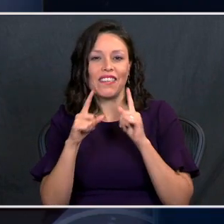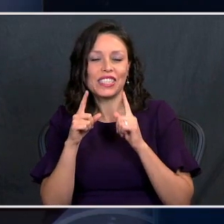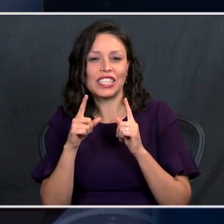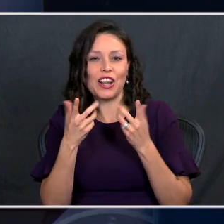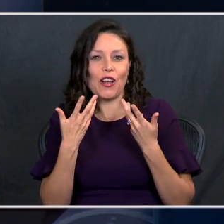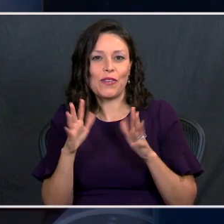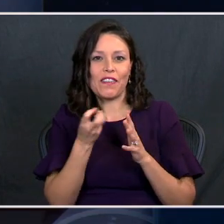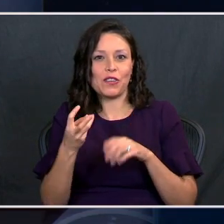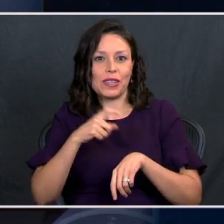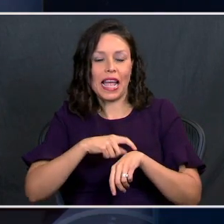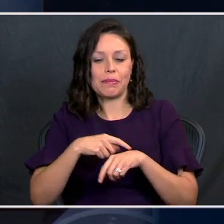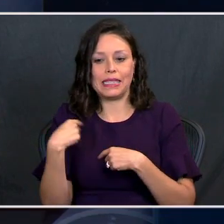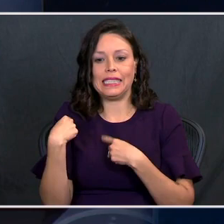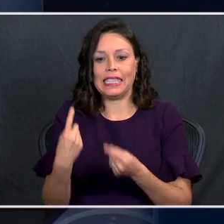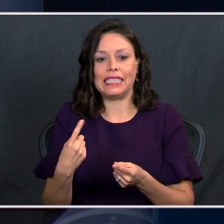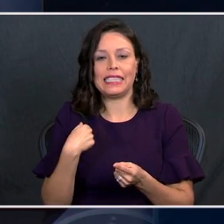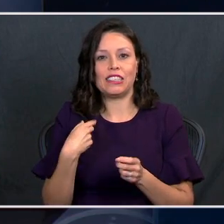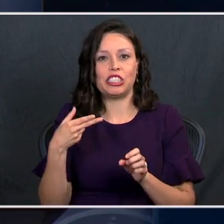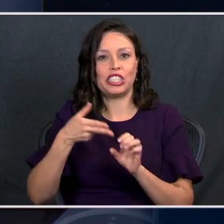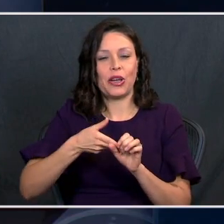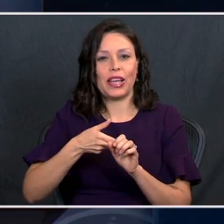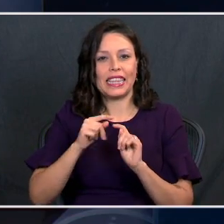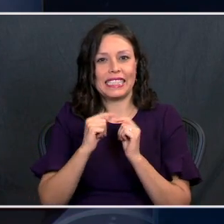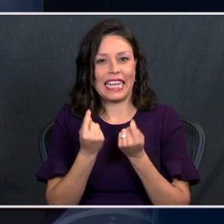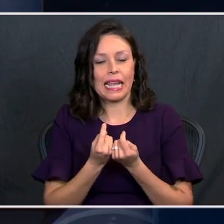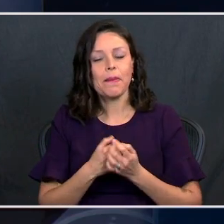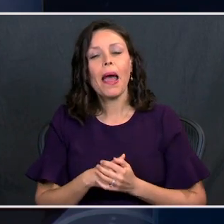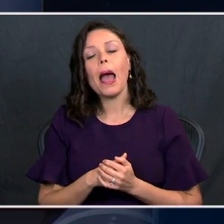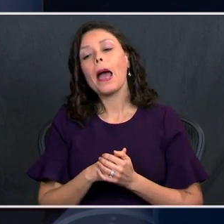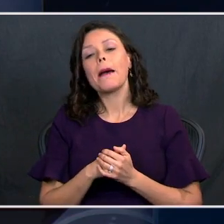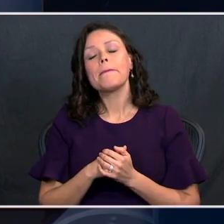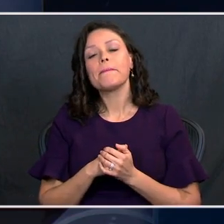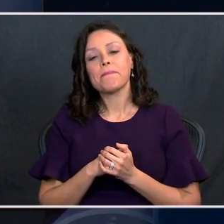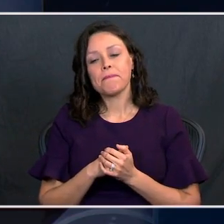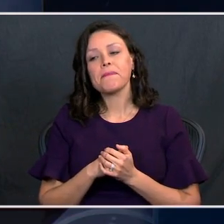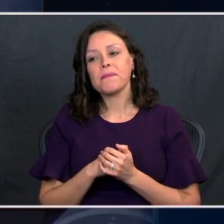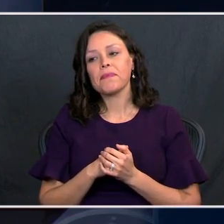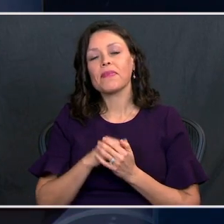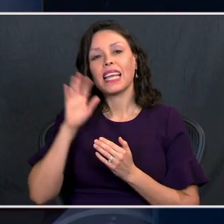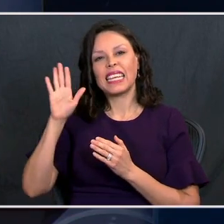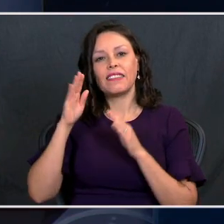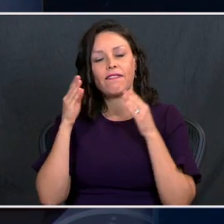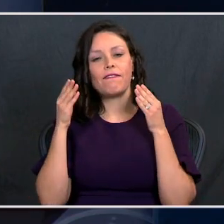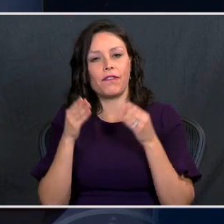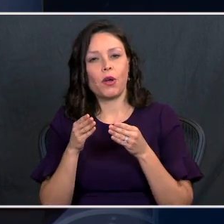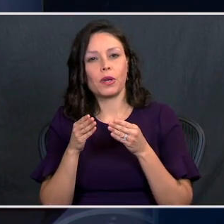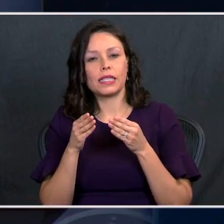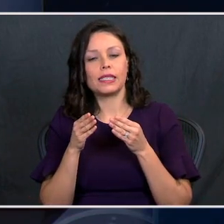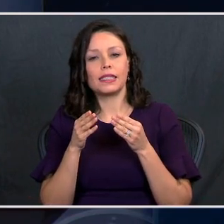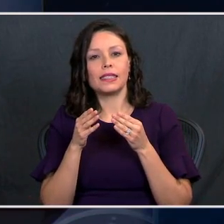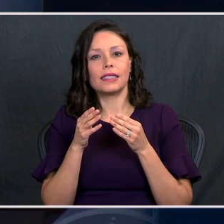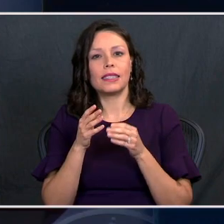already a few times since I joined the team -- that his focus is on getting the American people